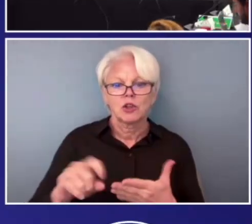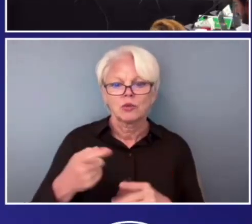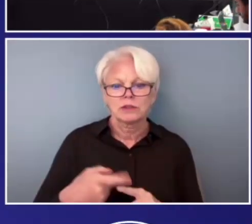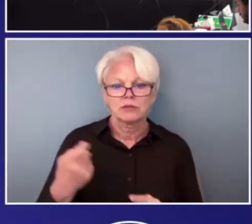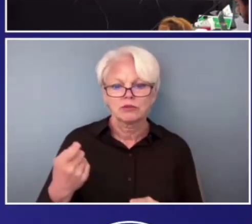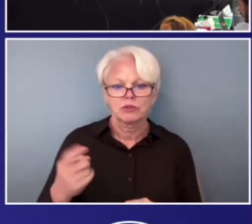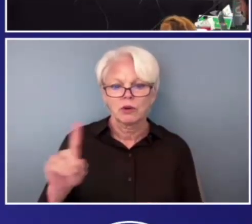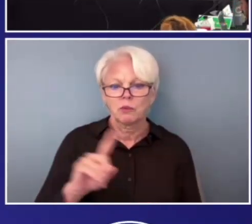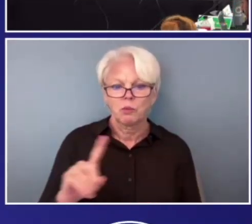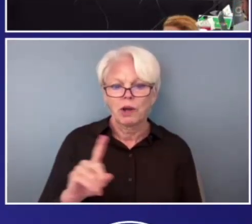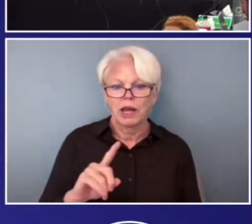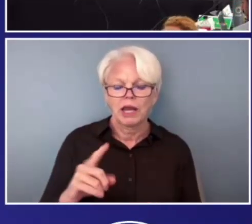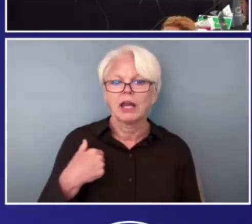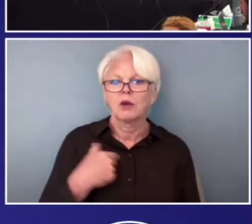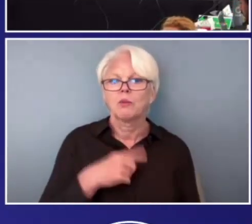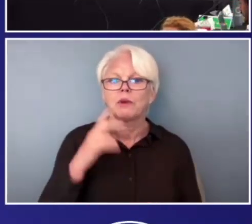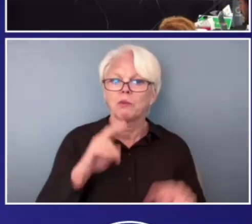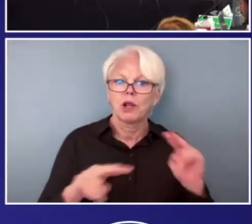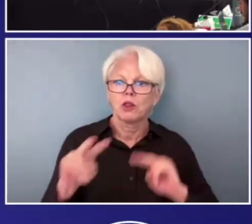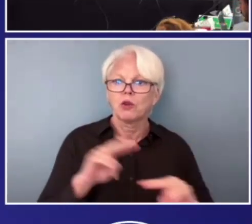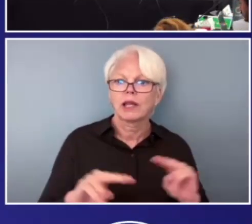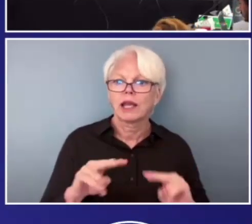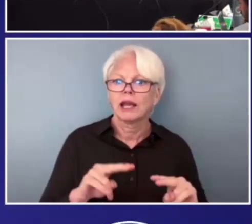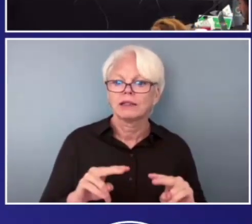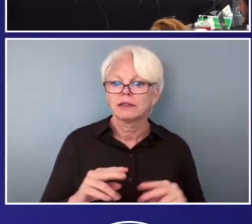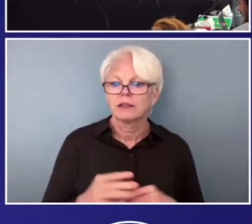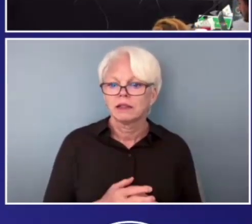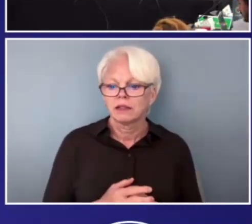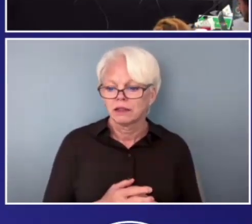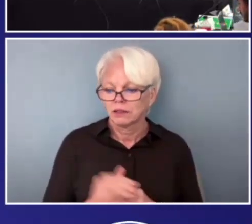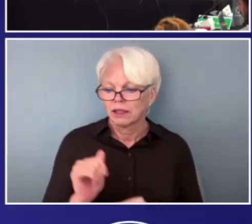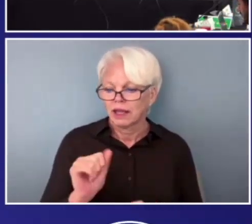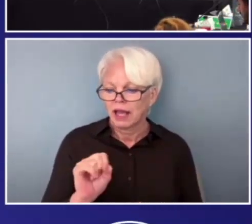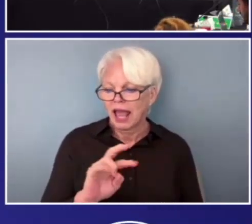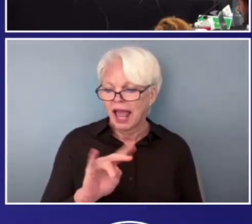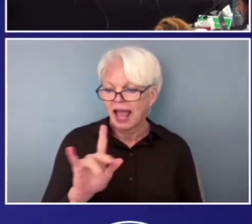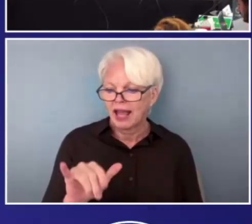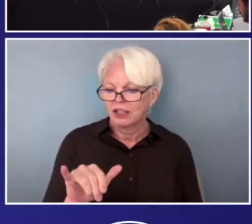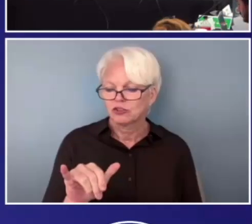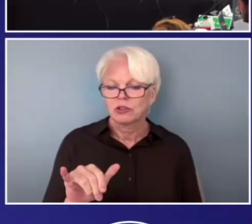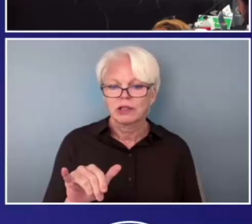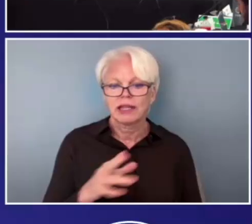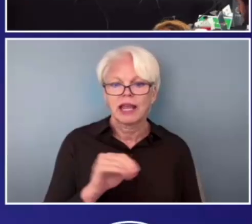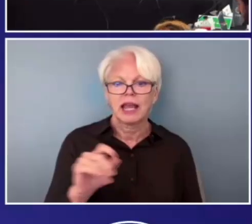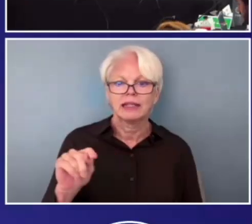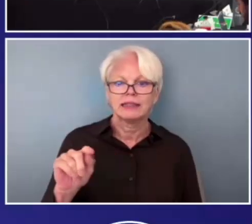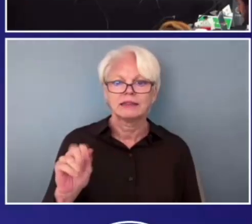we were going to look at Ashley's and Tamar's questions.